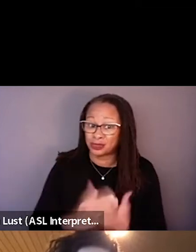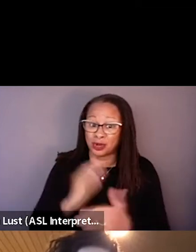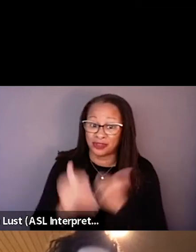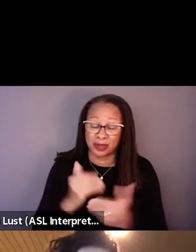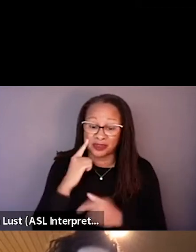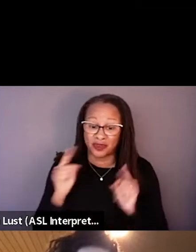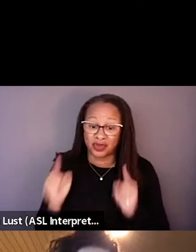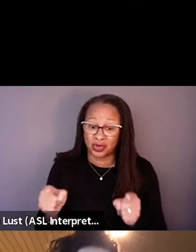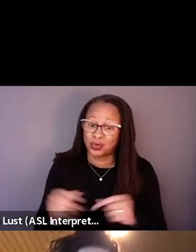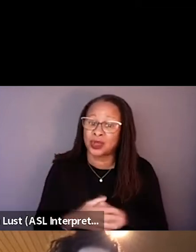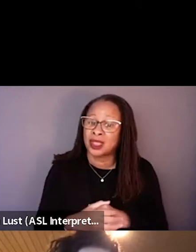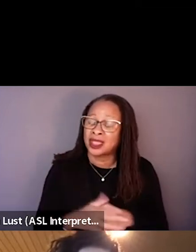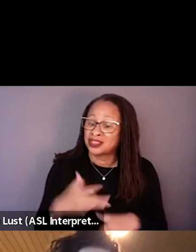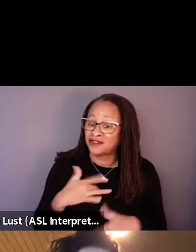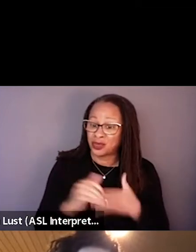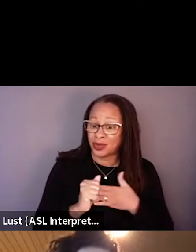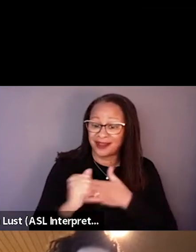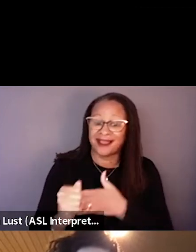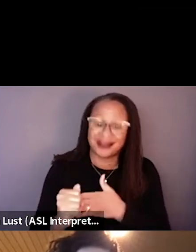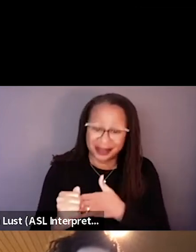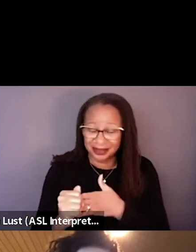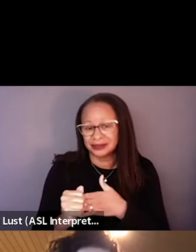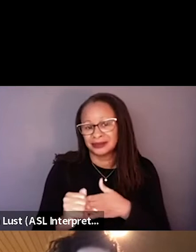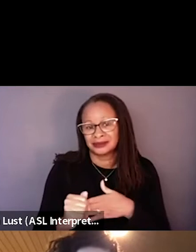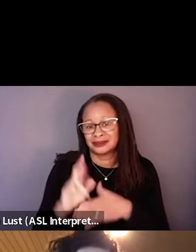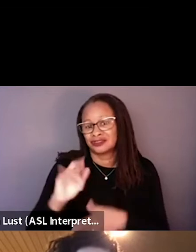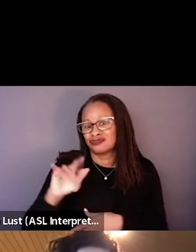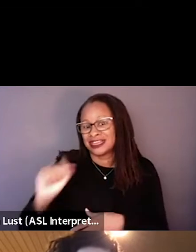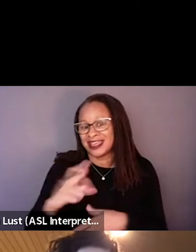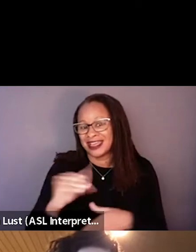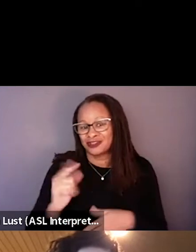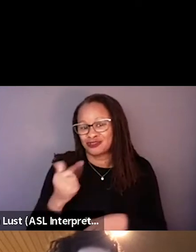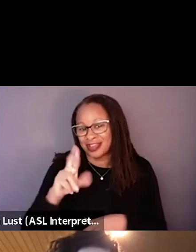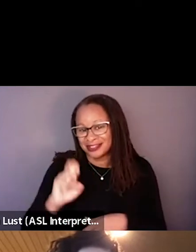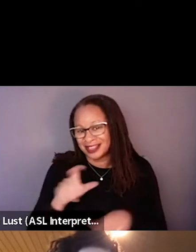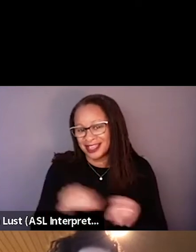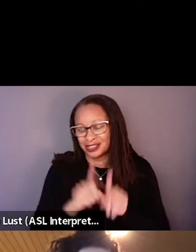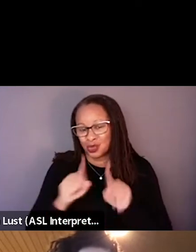Like what did you feel like you were guiding along Rita and Grace as you went about your day?